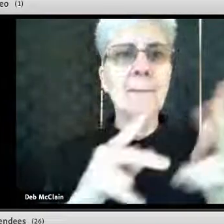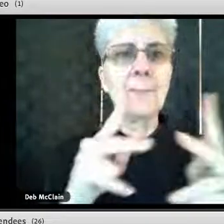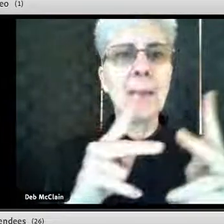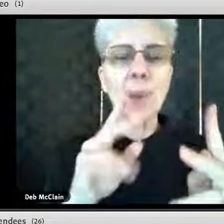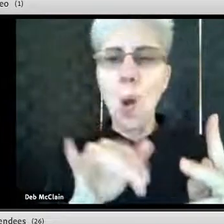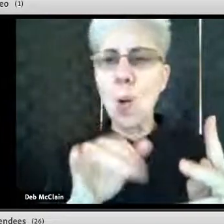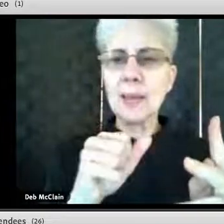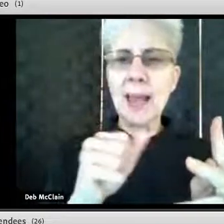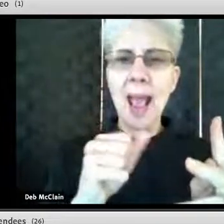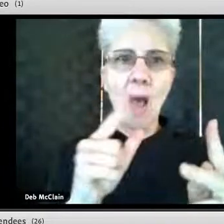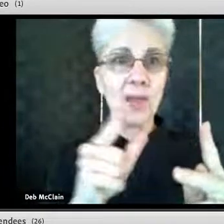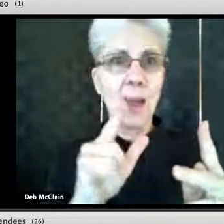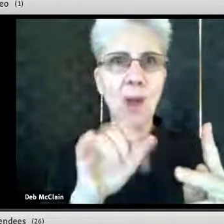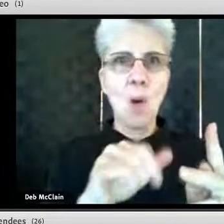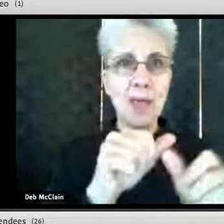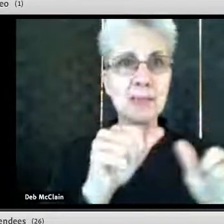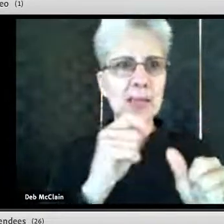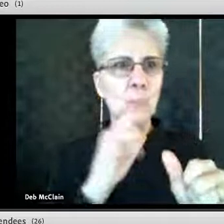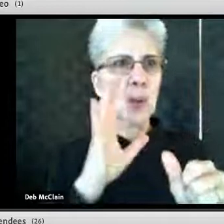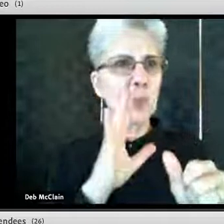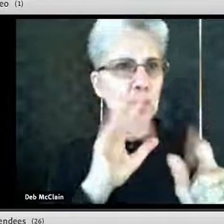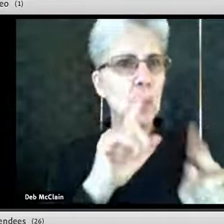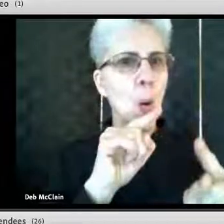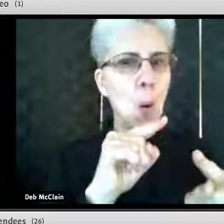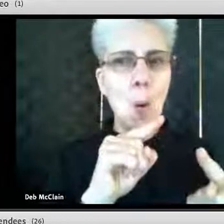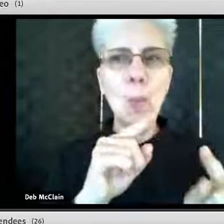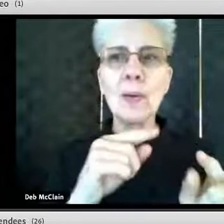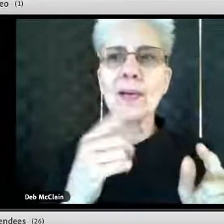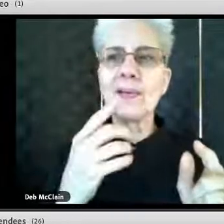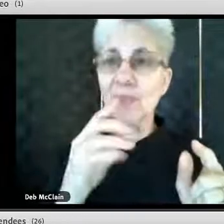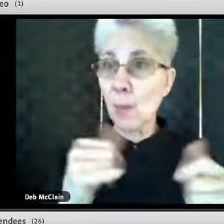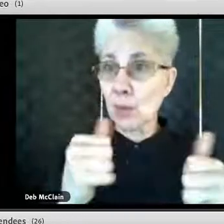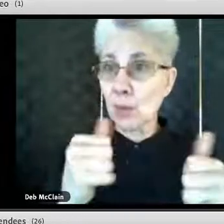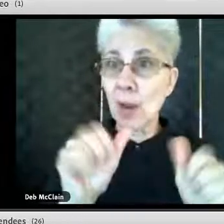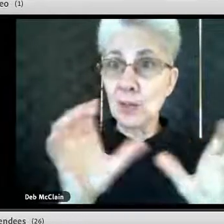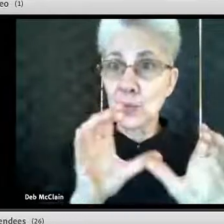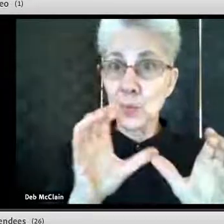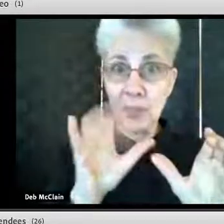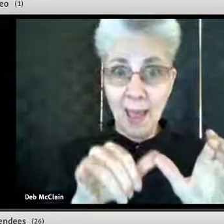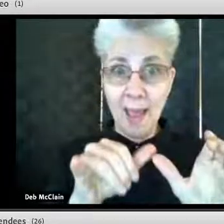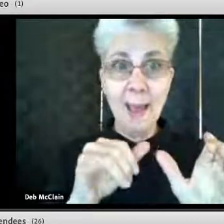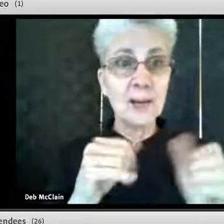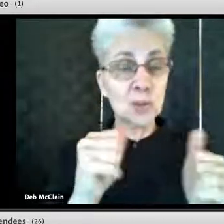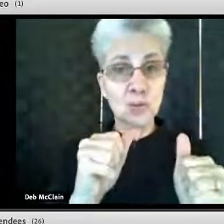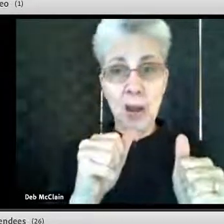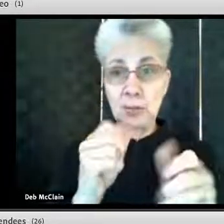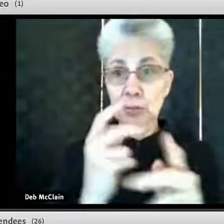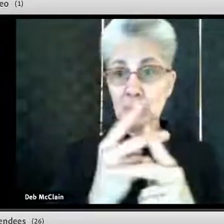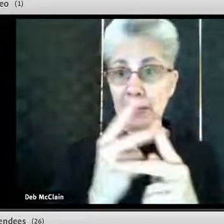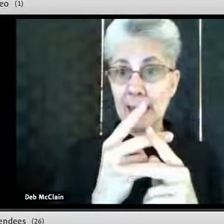the library, that's the place we used to go to." Is that what you're trying to do? Are you trying to keep remote people engaged?